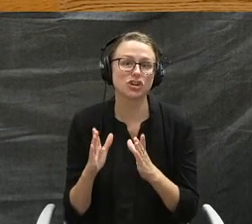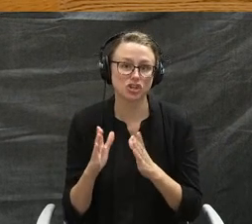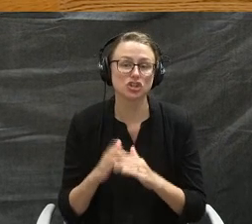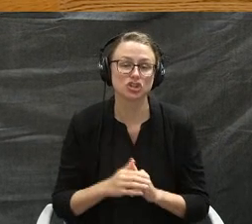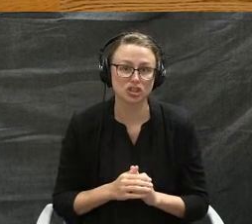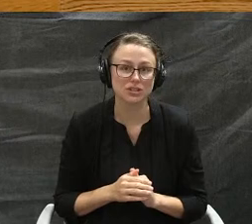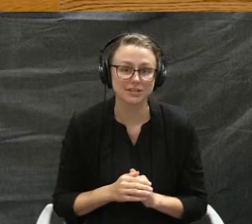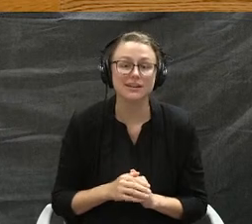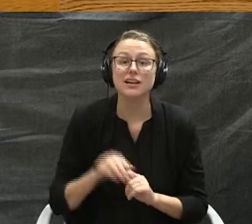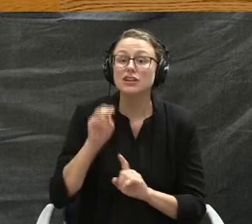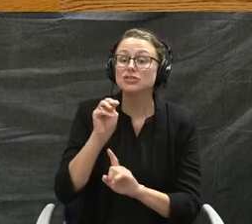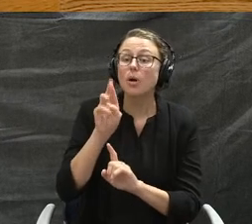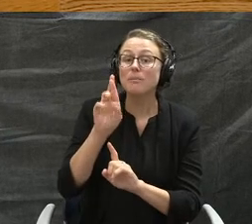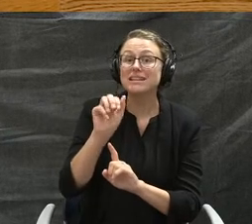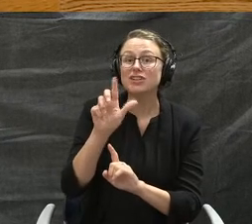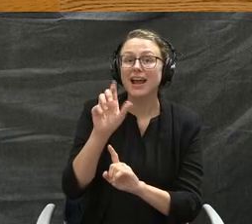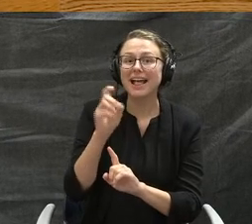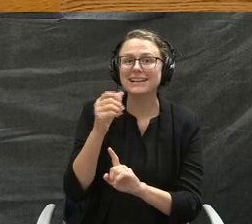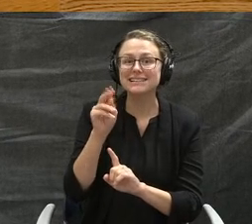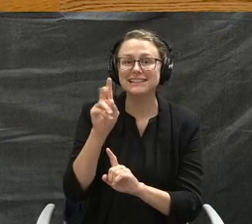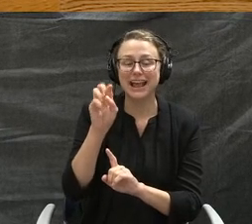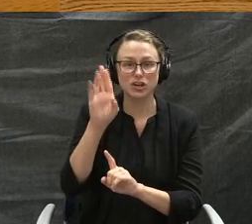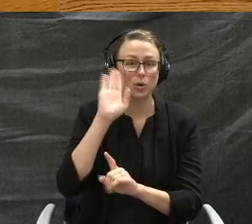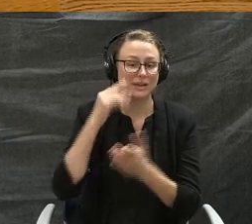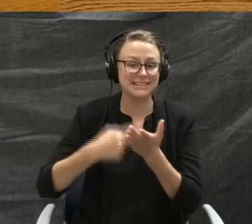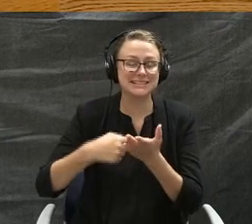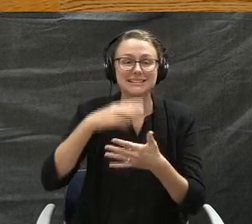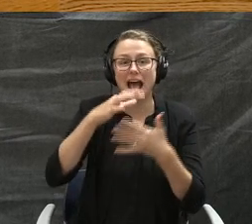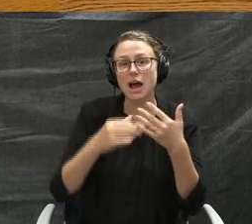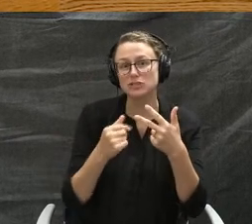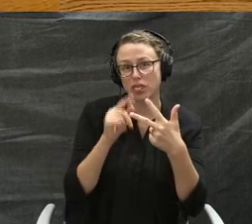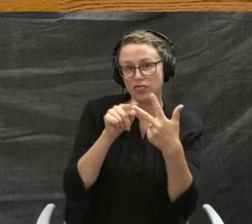cover option three hybrid a, which is basically.